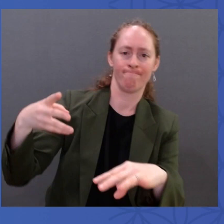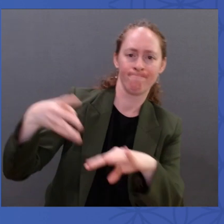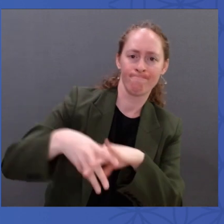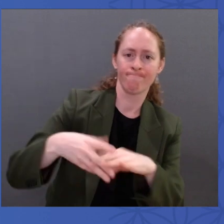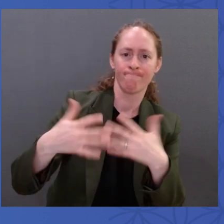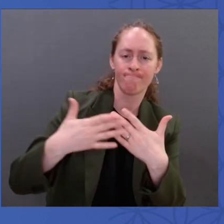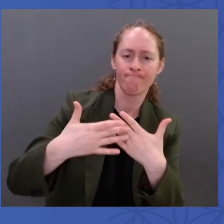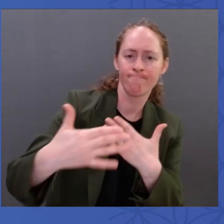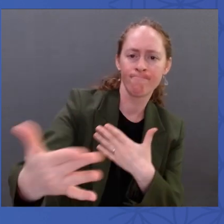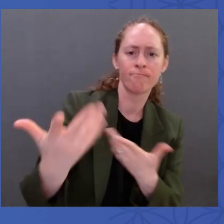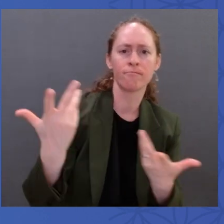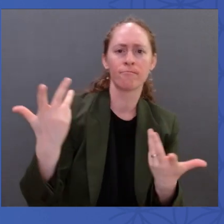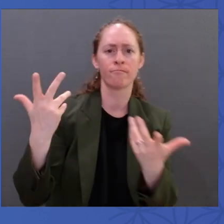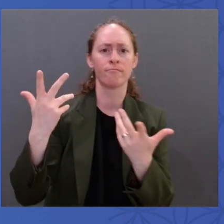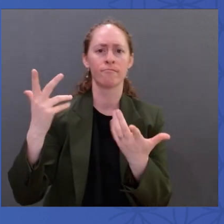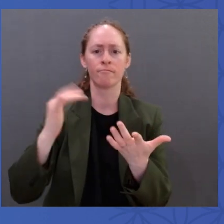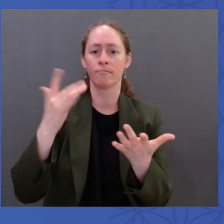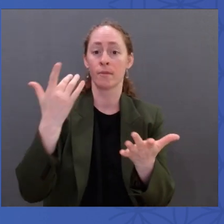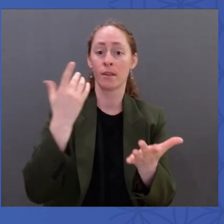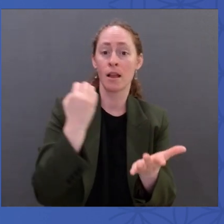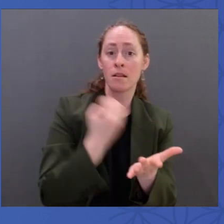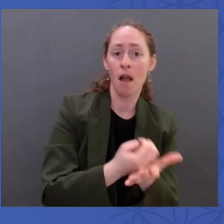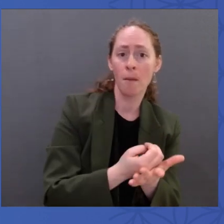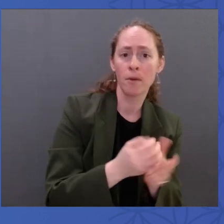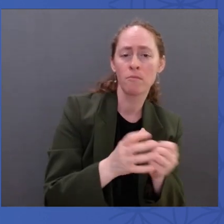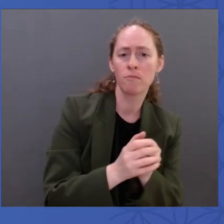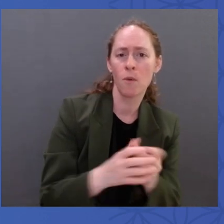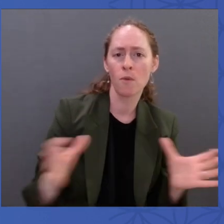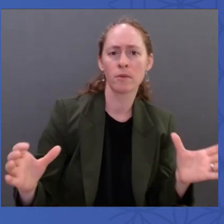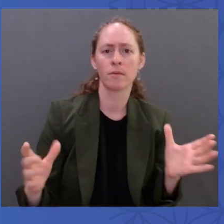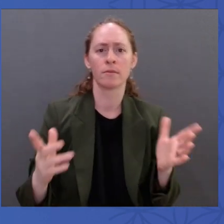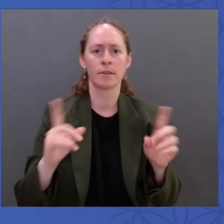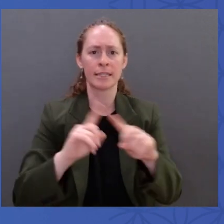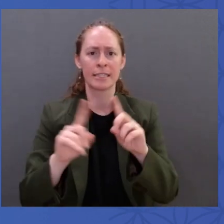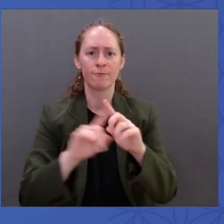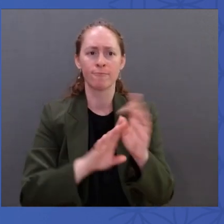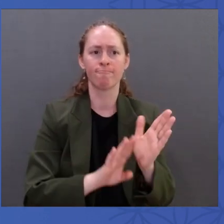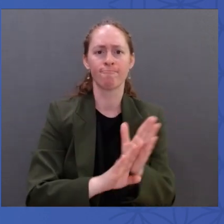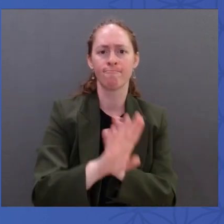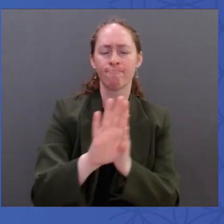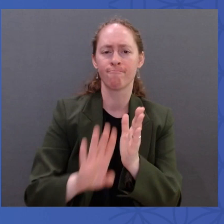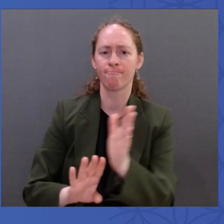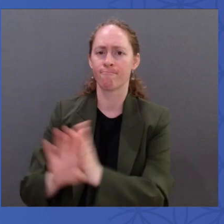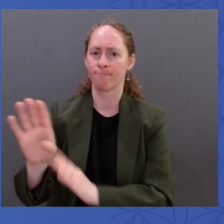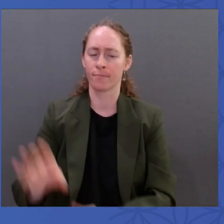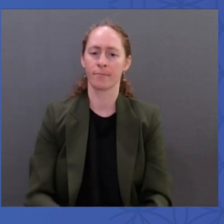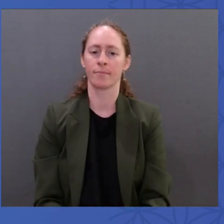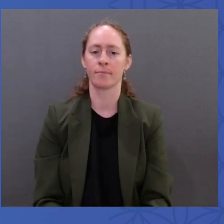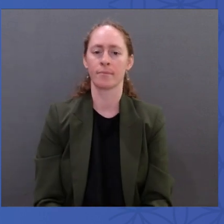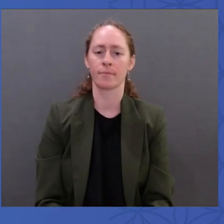approach towards achieving the common objective of making the Indo-Pacific an open,